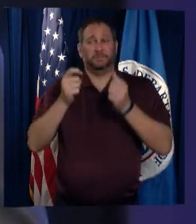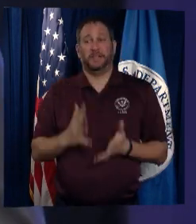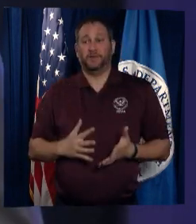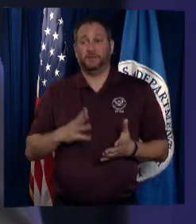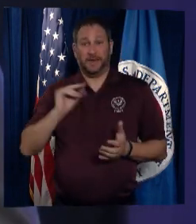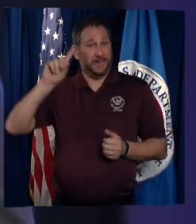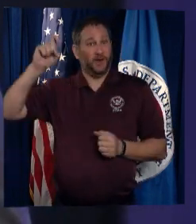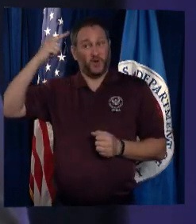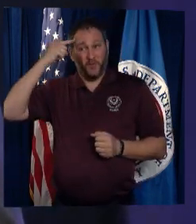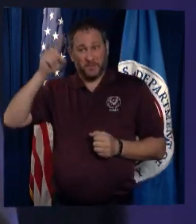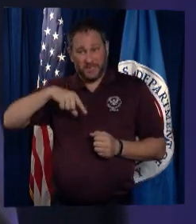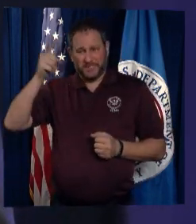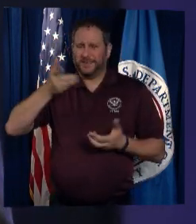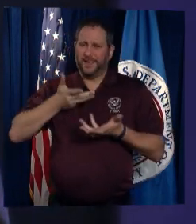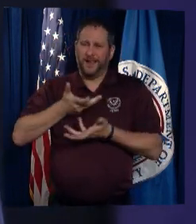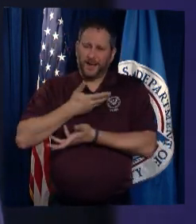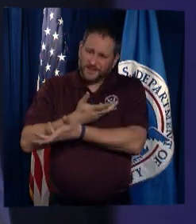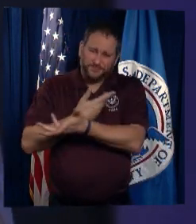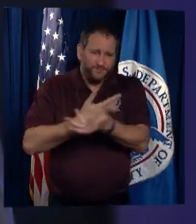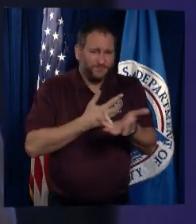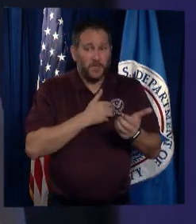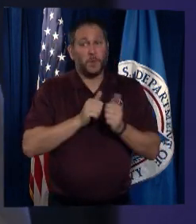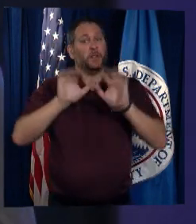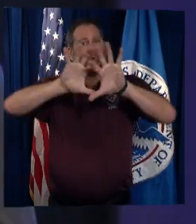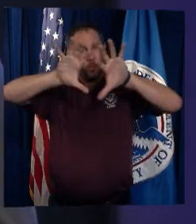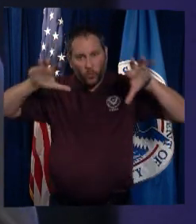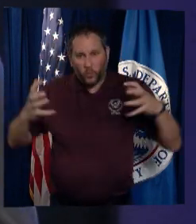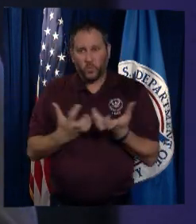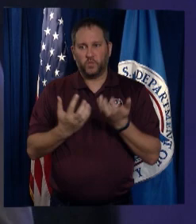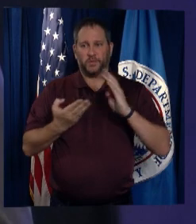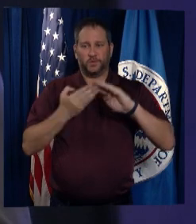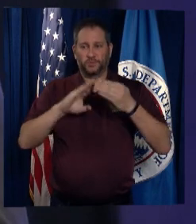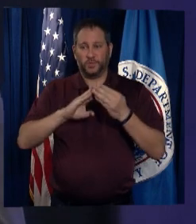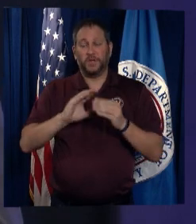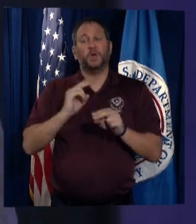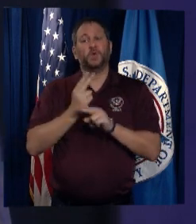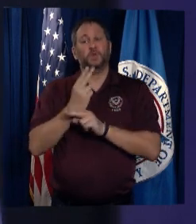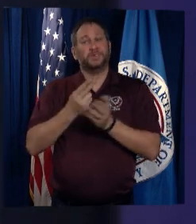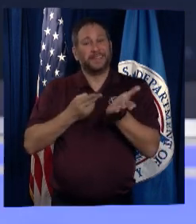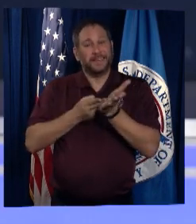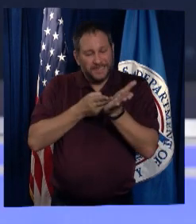ego encouraged by command and control systems. And if you believe that ICS